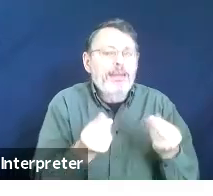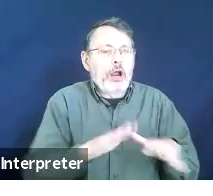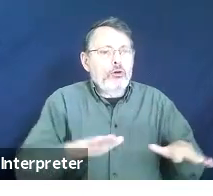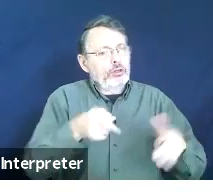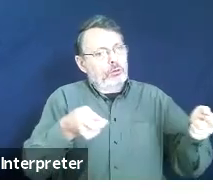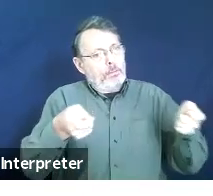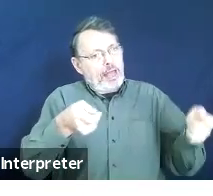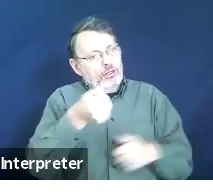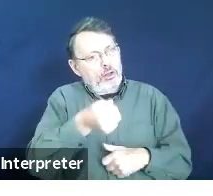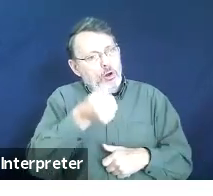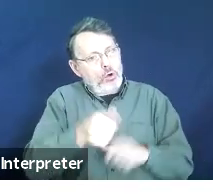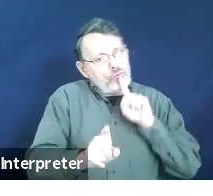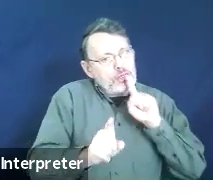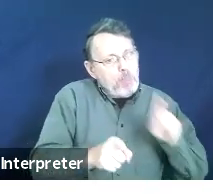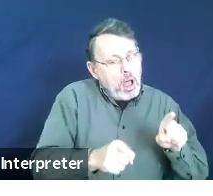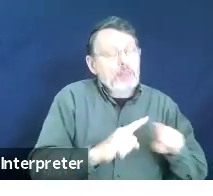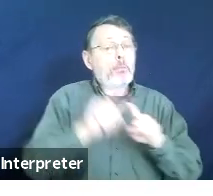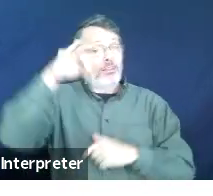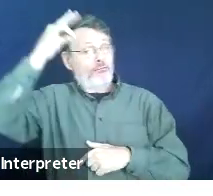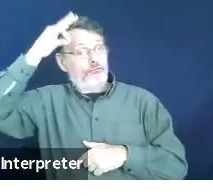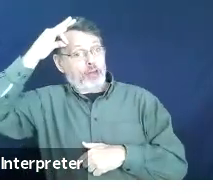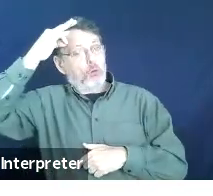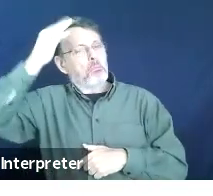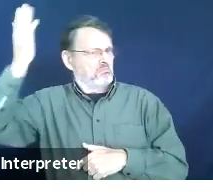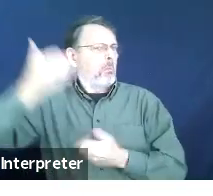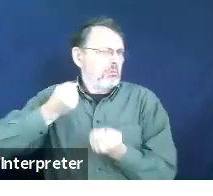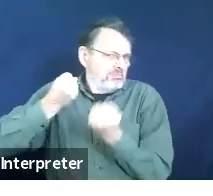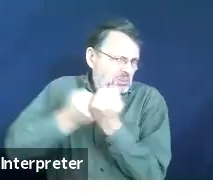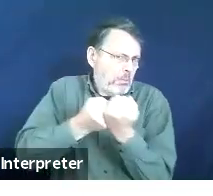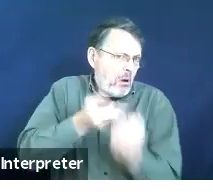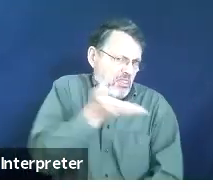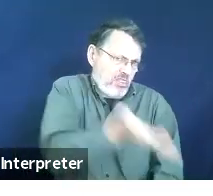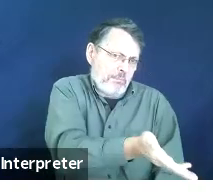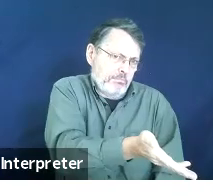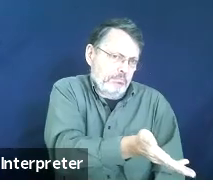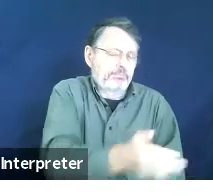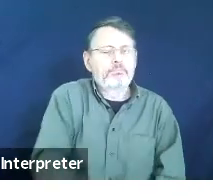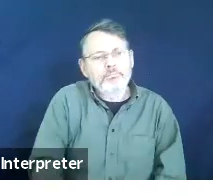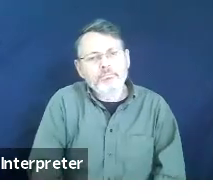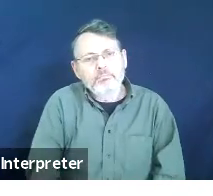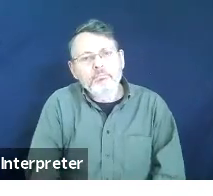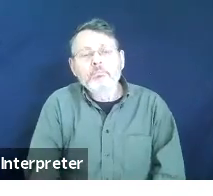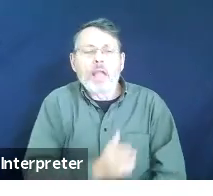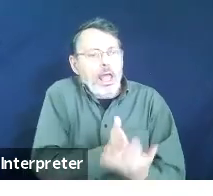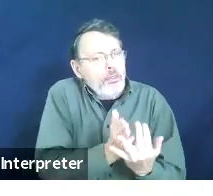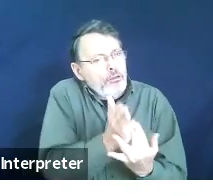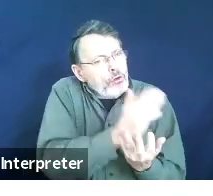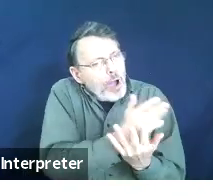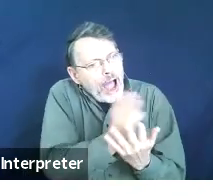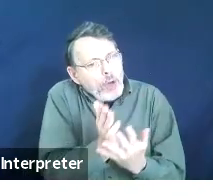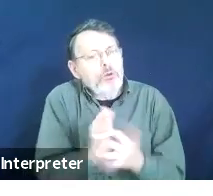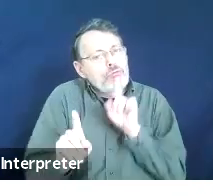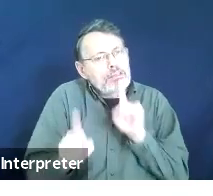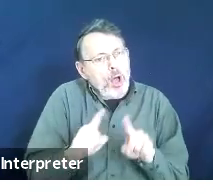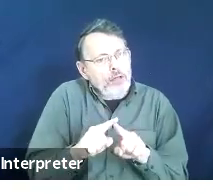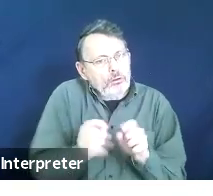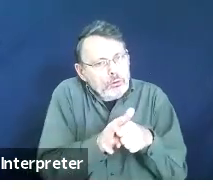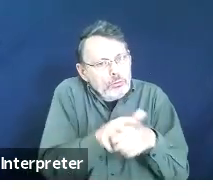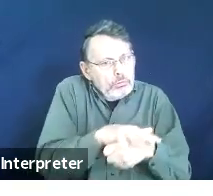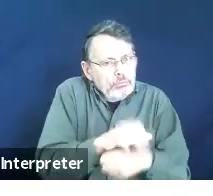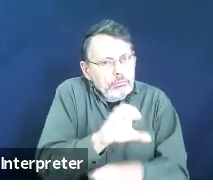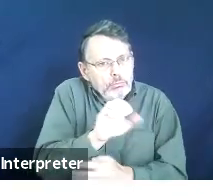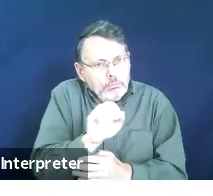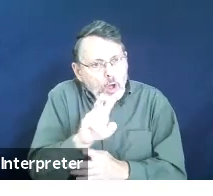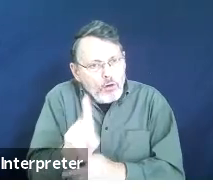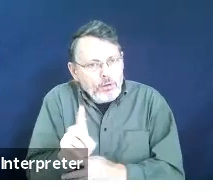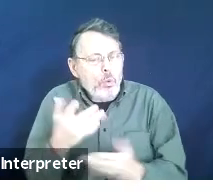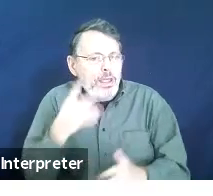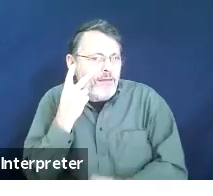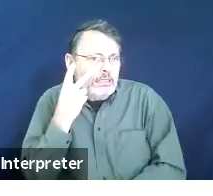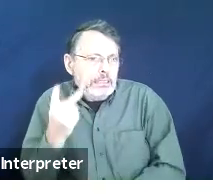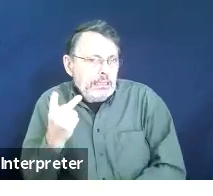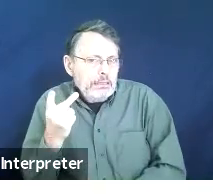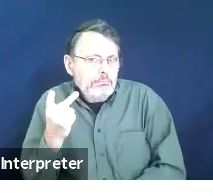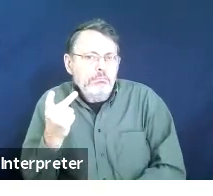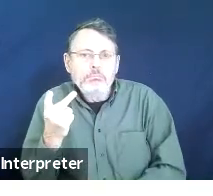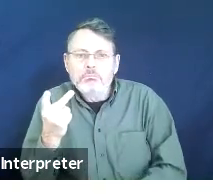and we're here to support them in that. And throughout the COVID response we have seen very